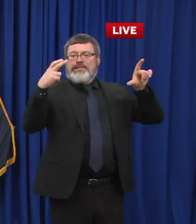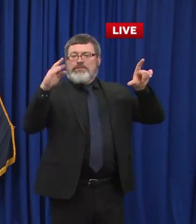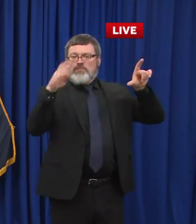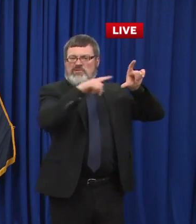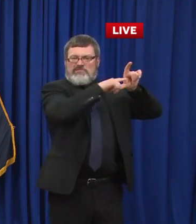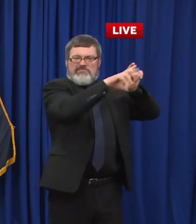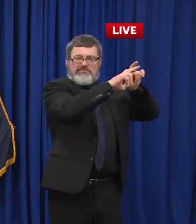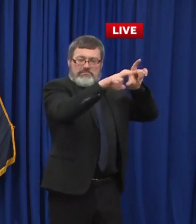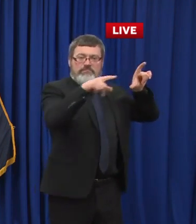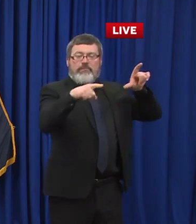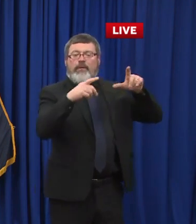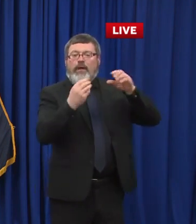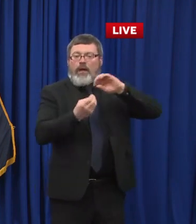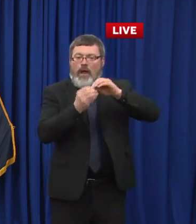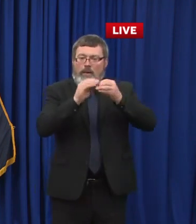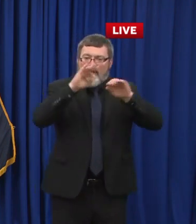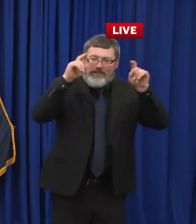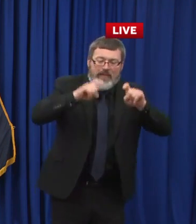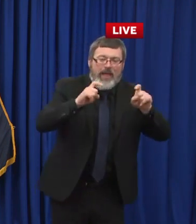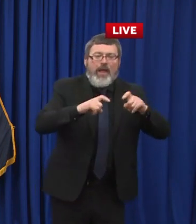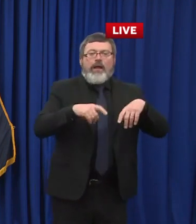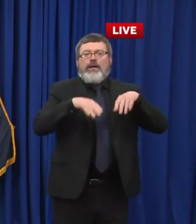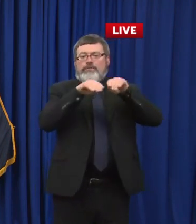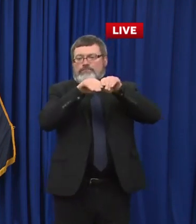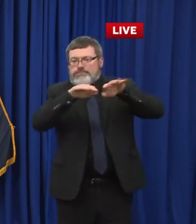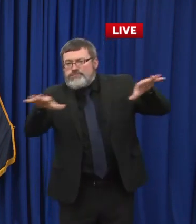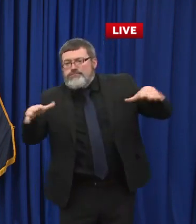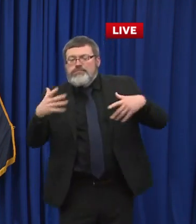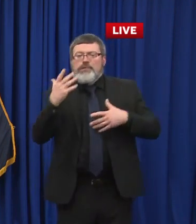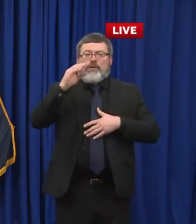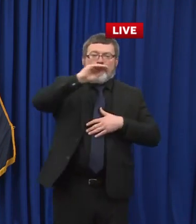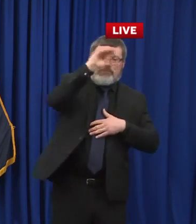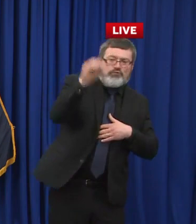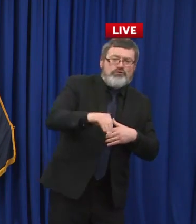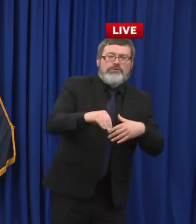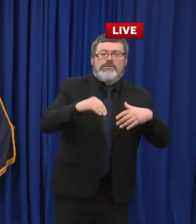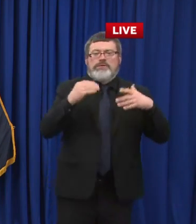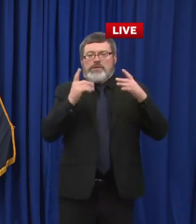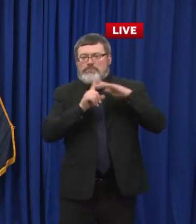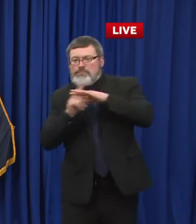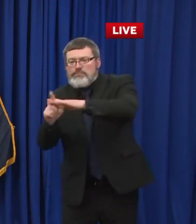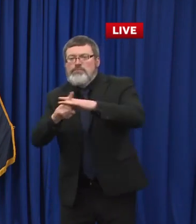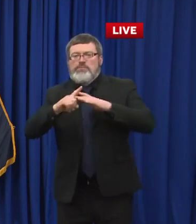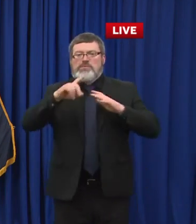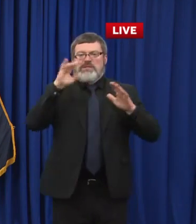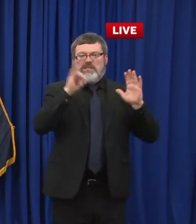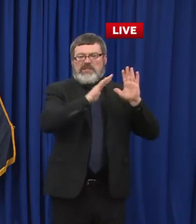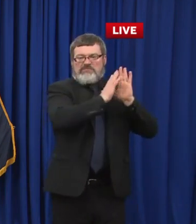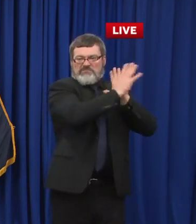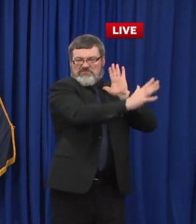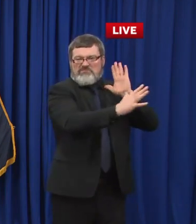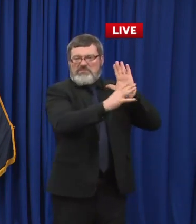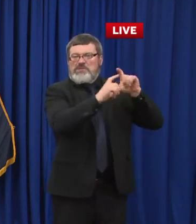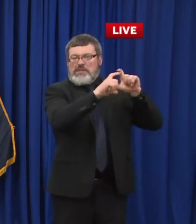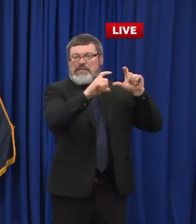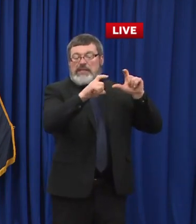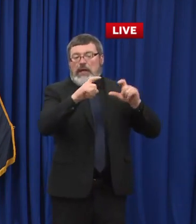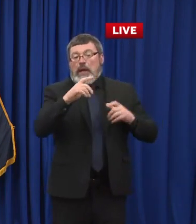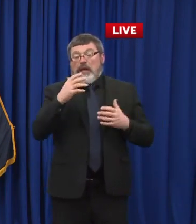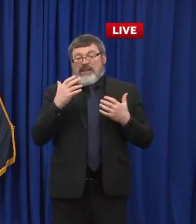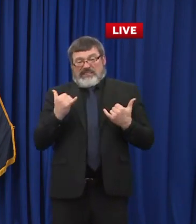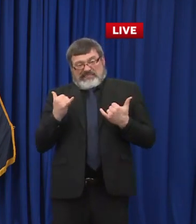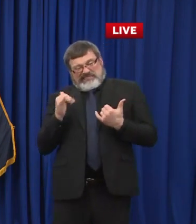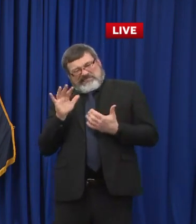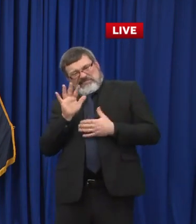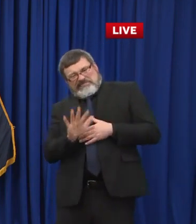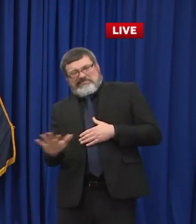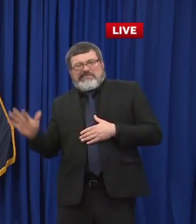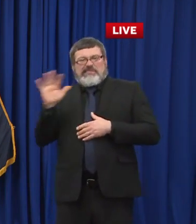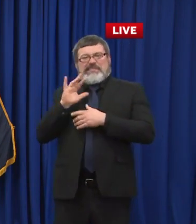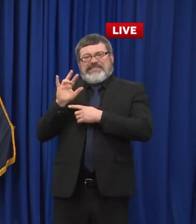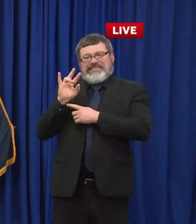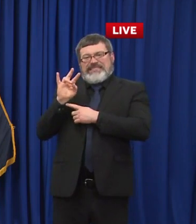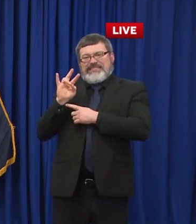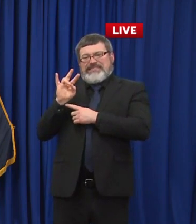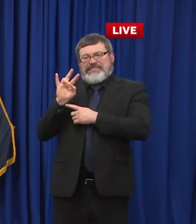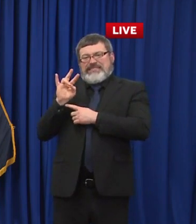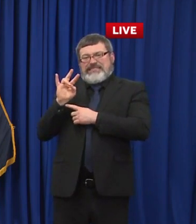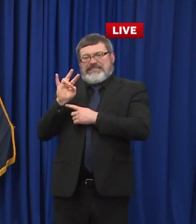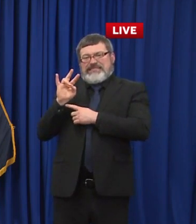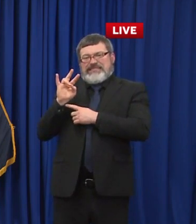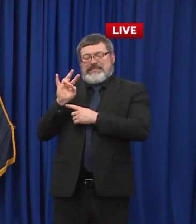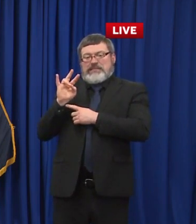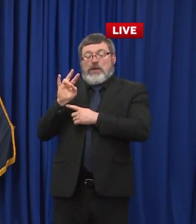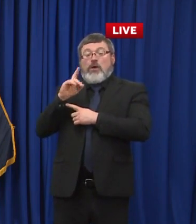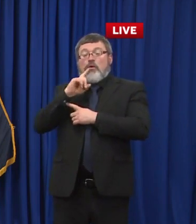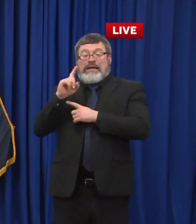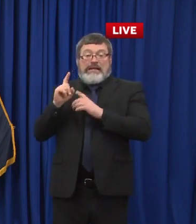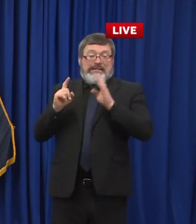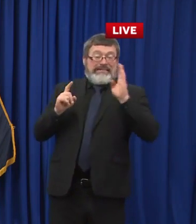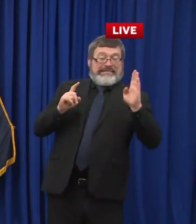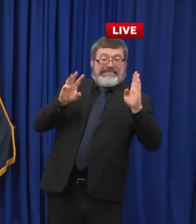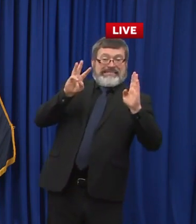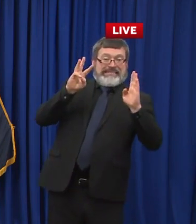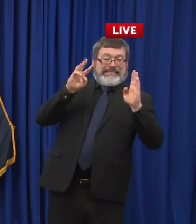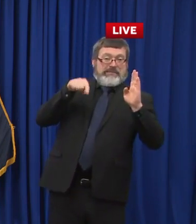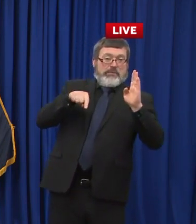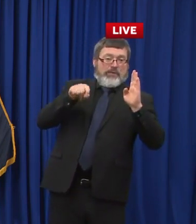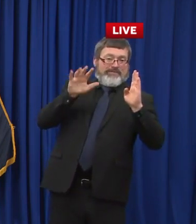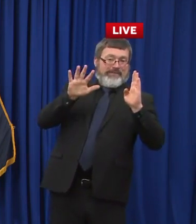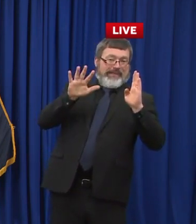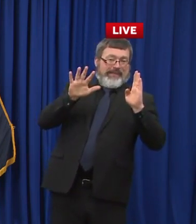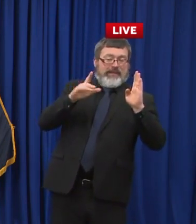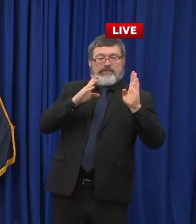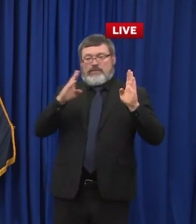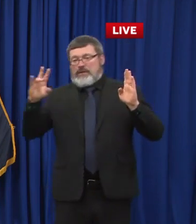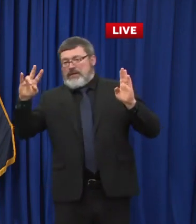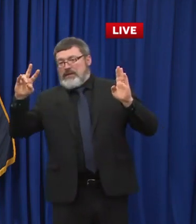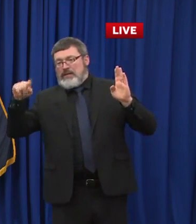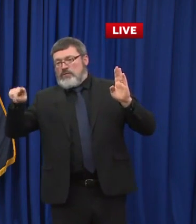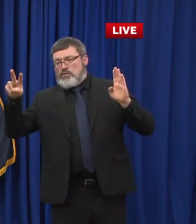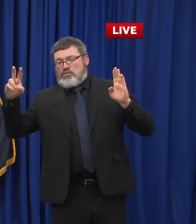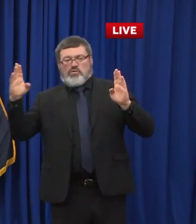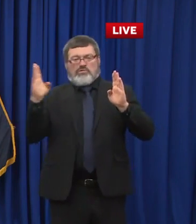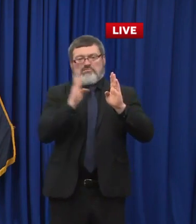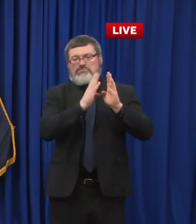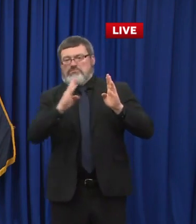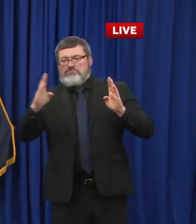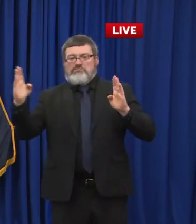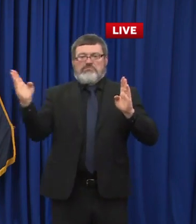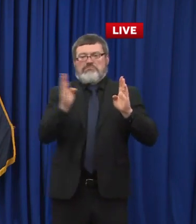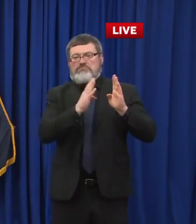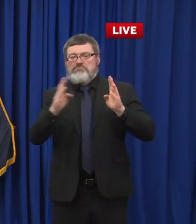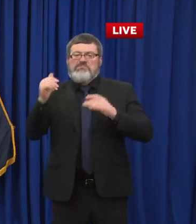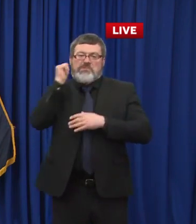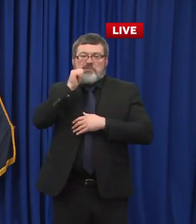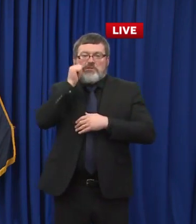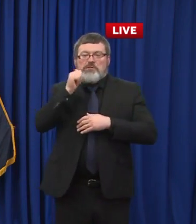WHEN WE FACTOR IN THE ANTIGEN TESTING DATA ALONG WITH THE PCR TESTS, THE POSITIVITY OF ALL TESTS IS JUST OVER 7%, SO WE ARE 6% TO 7% OF TESTS THAT ARE POSITIVE FOR COVID-19.